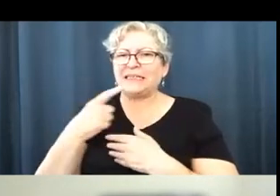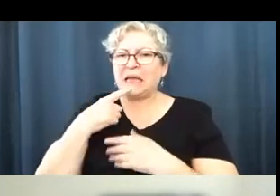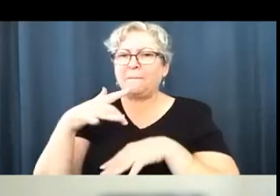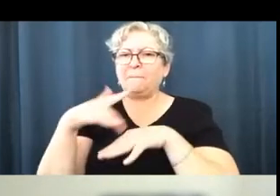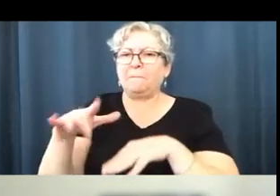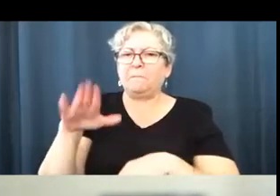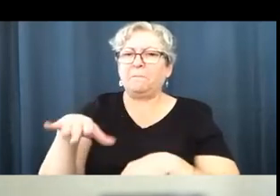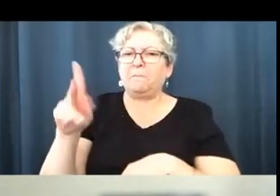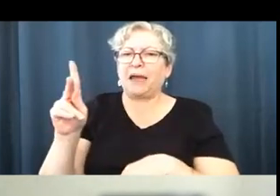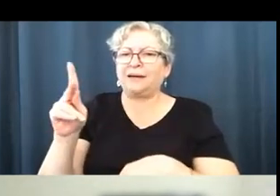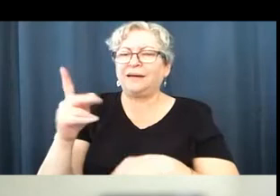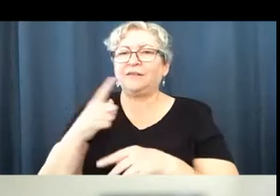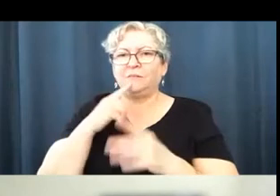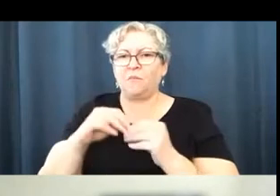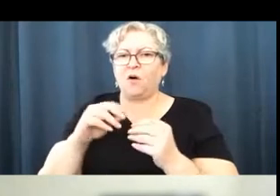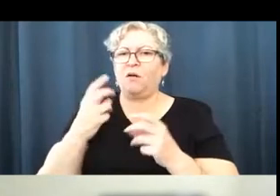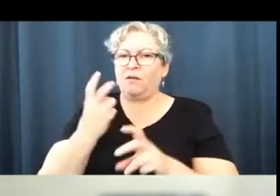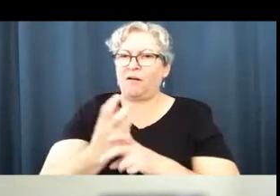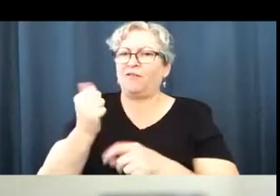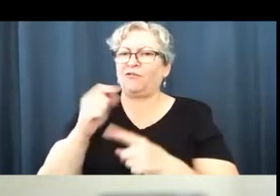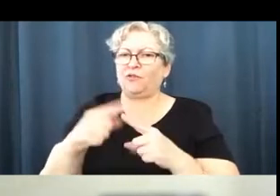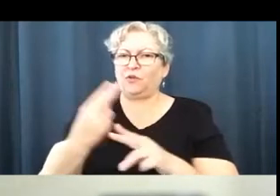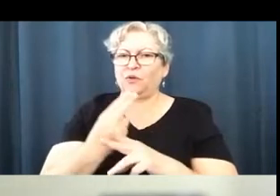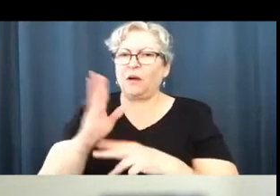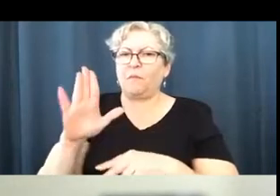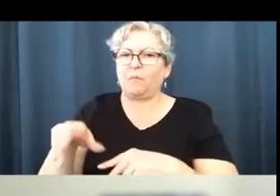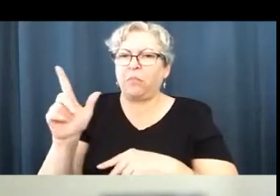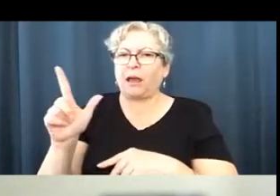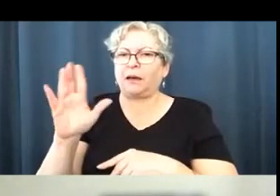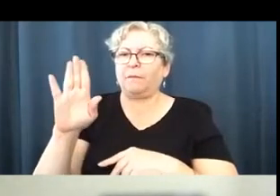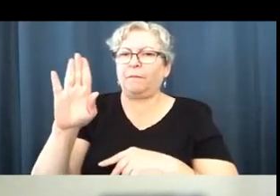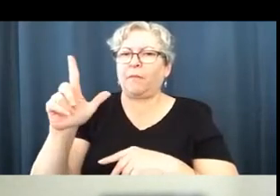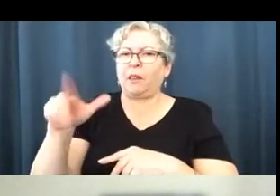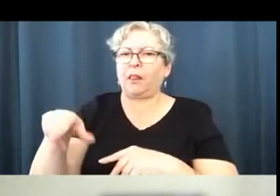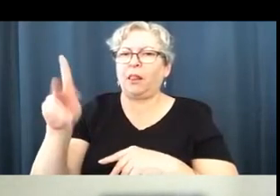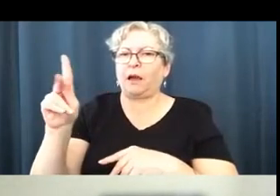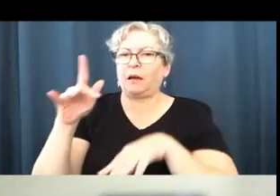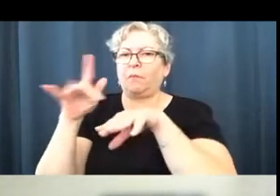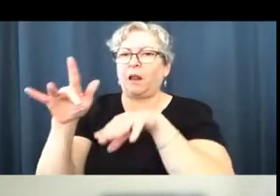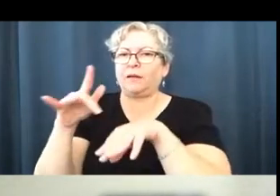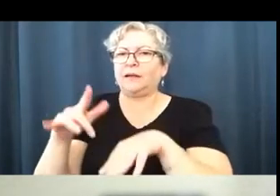and it's a lot more difficult to use. [Narrator] Blank, blank, Citylights Survey.